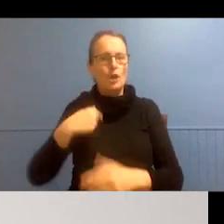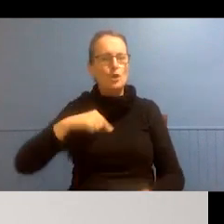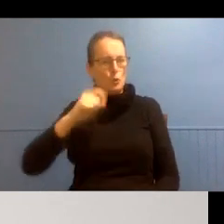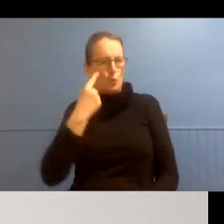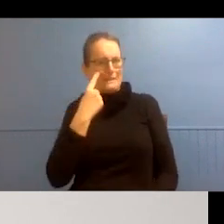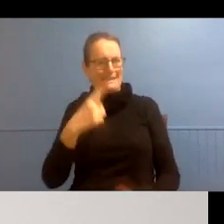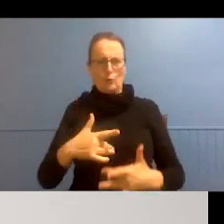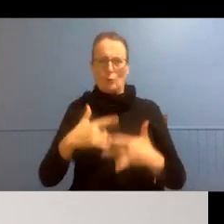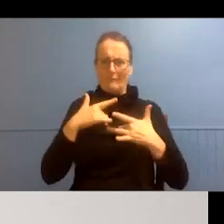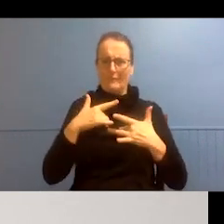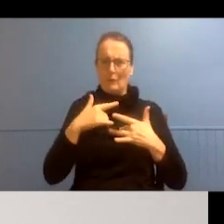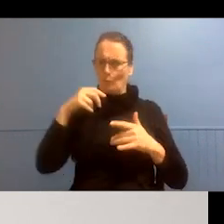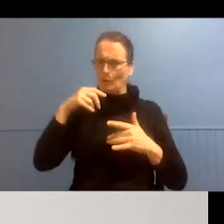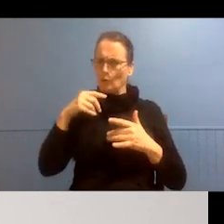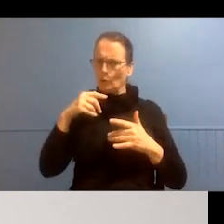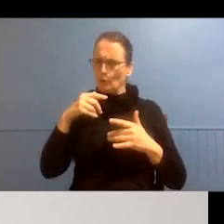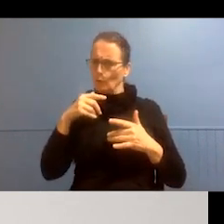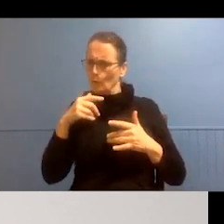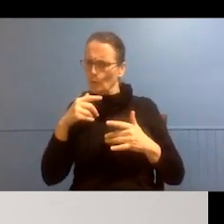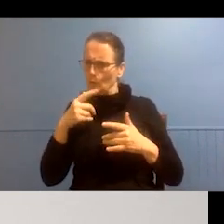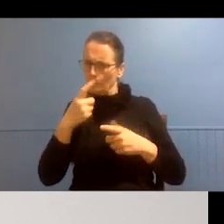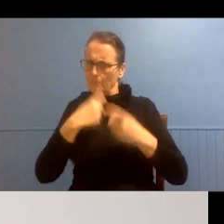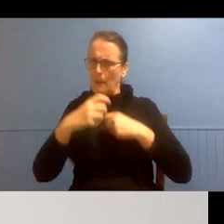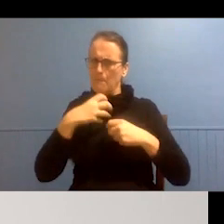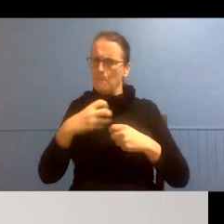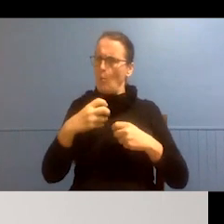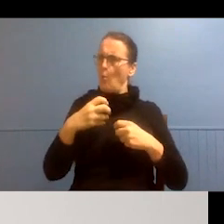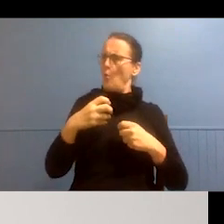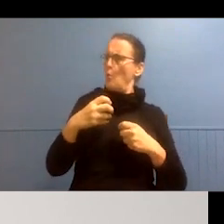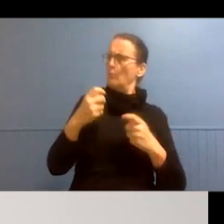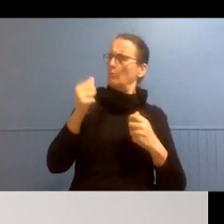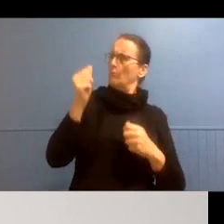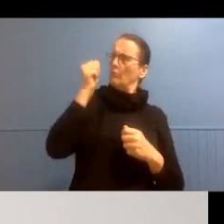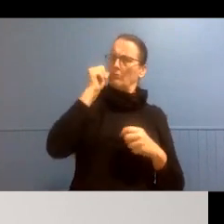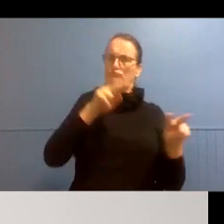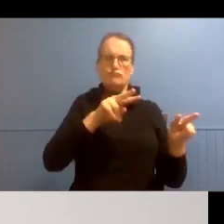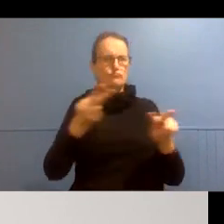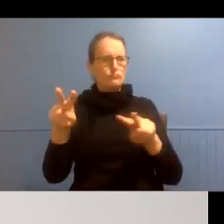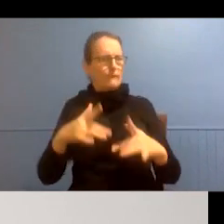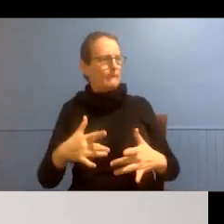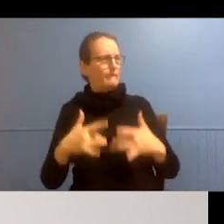to the river bed you become aware of how you feel, and how you're